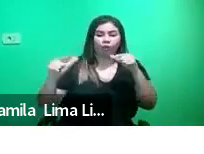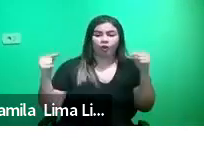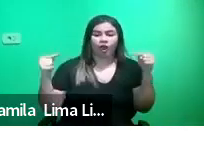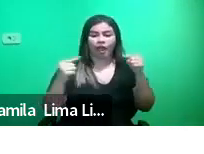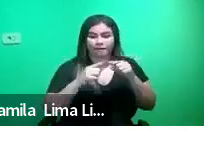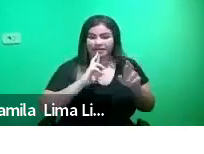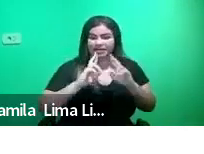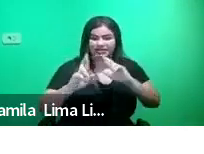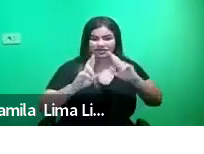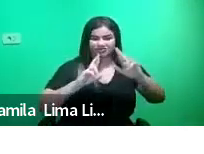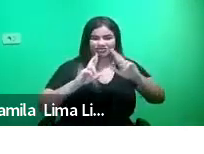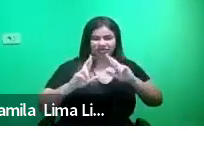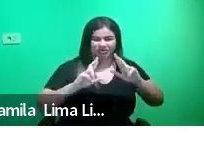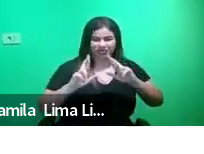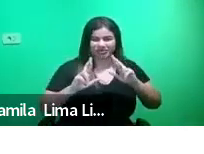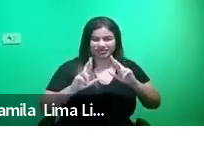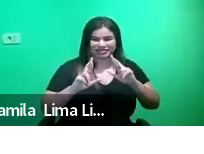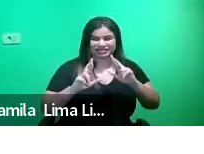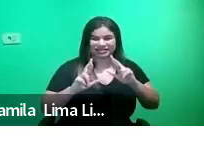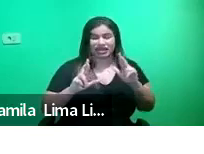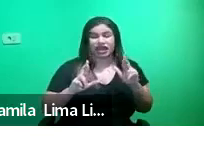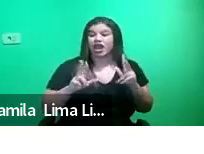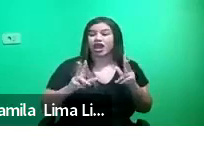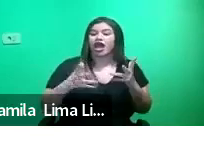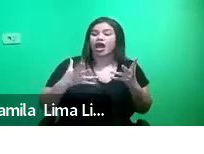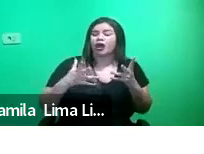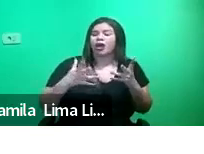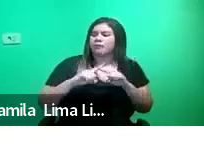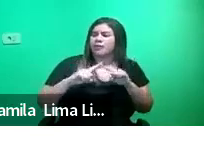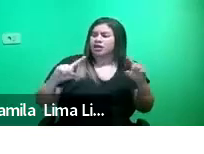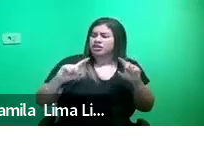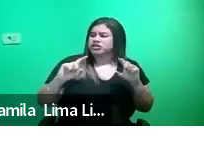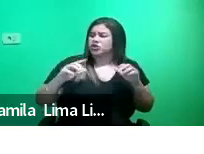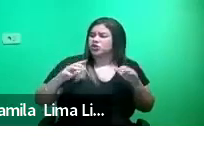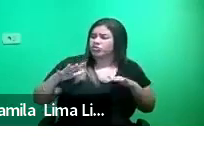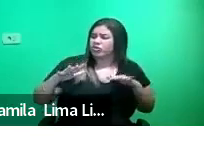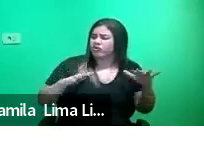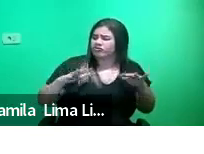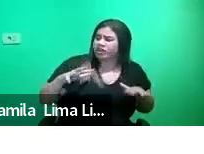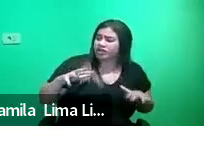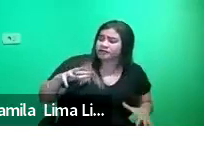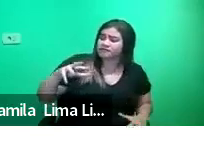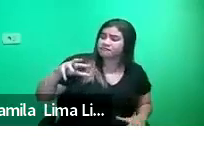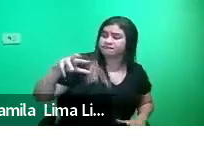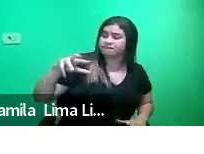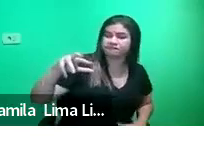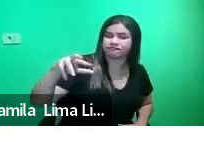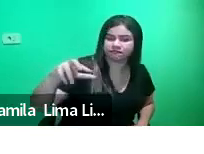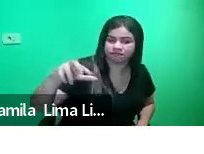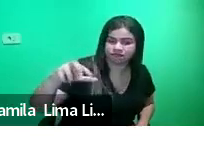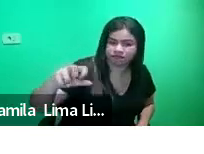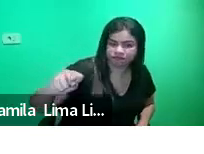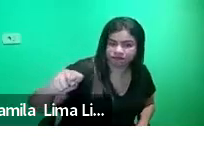there arises there arises a reaction, not on on the part of the on the part of the object, but on the part of another person.